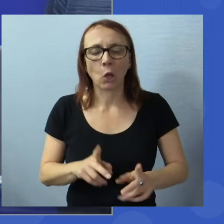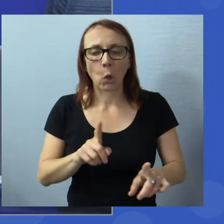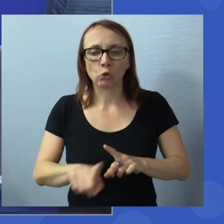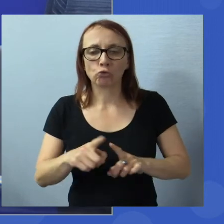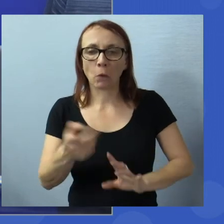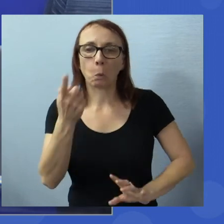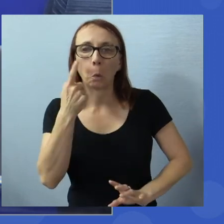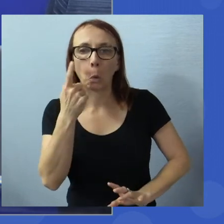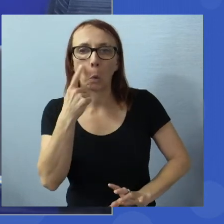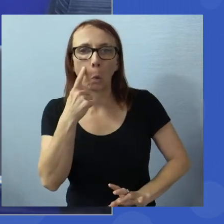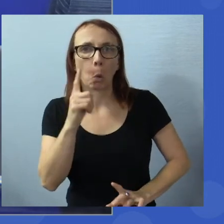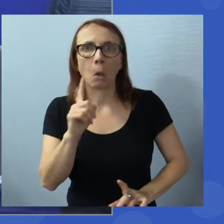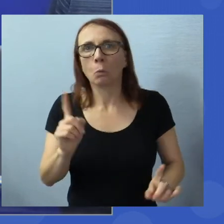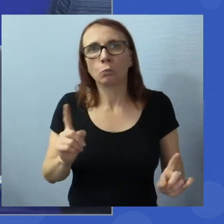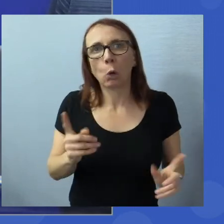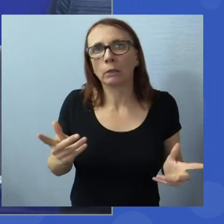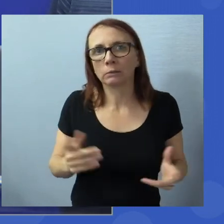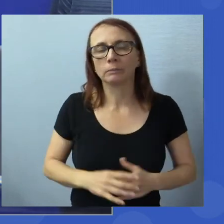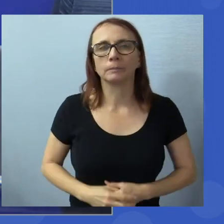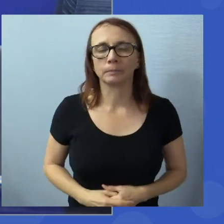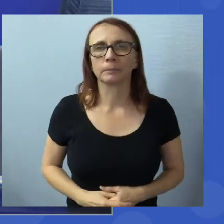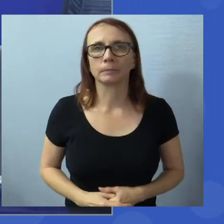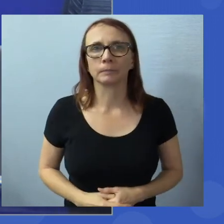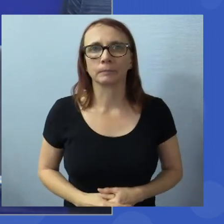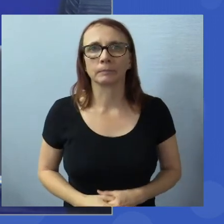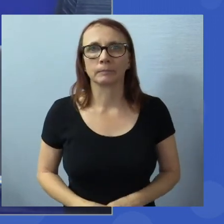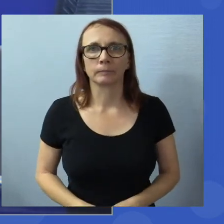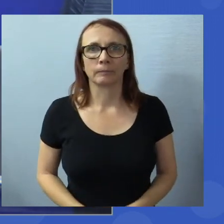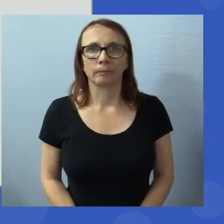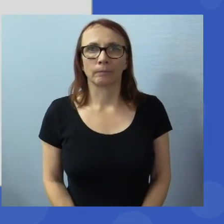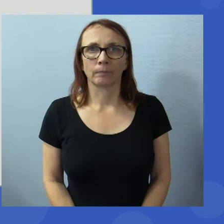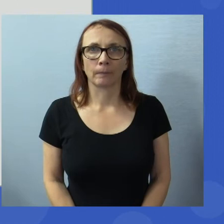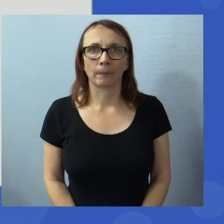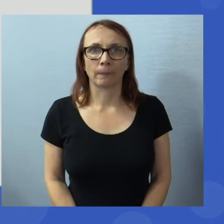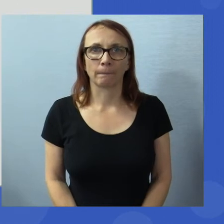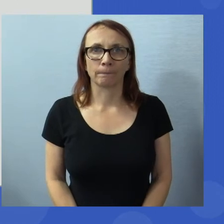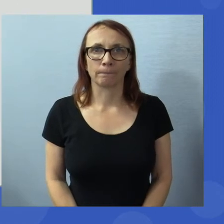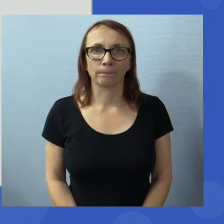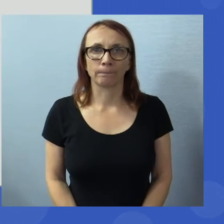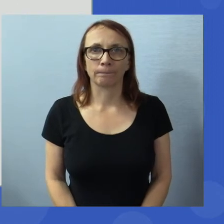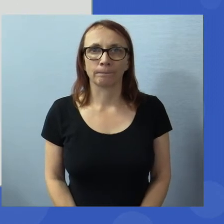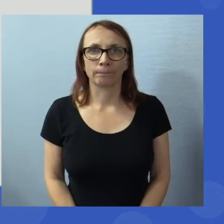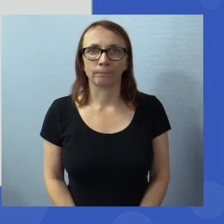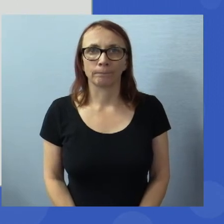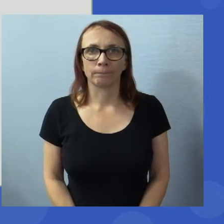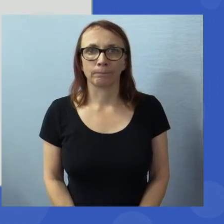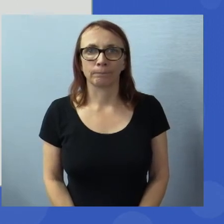where we're at at this point so moving further on aha so you can see with